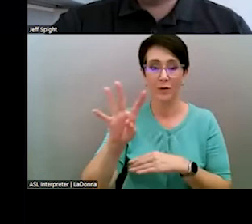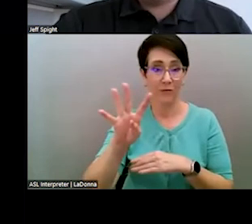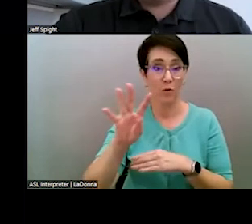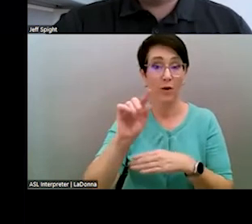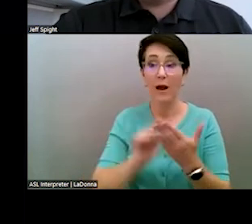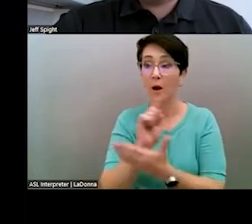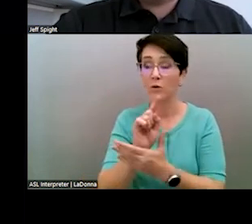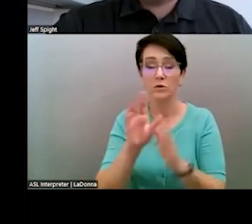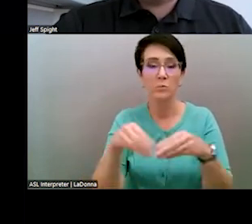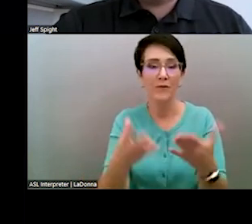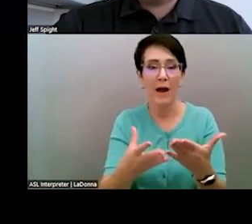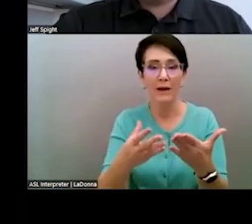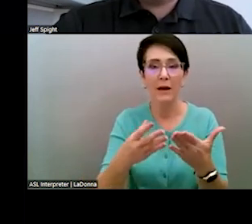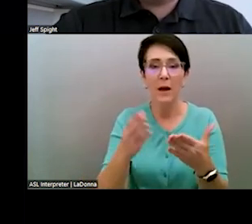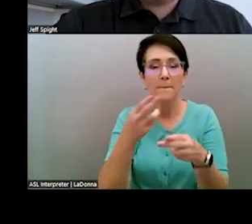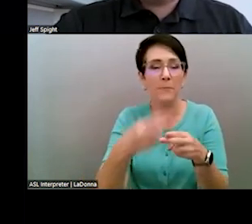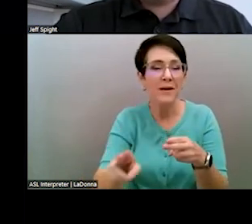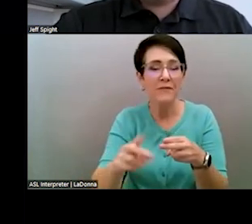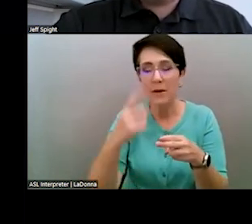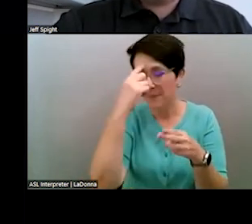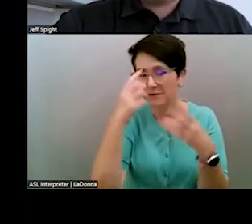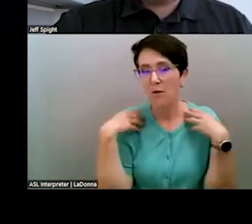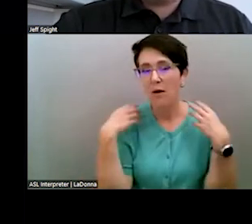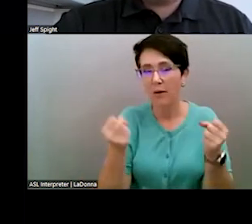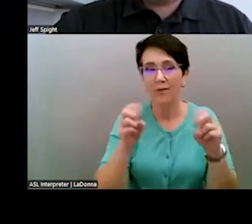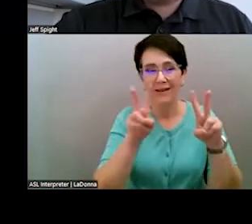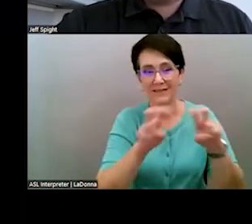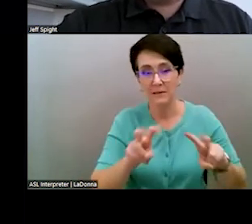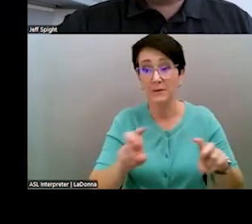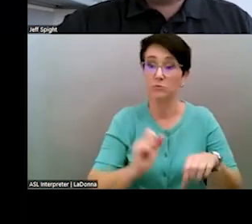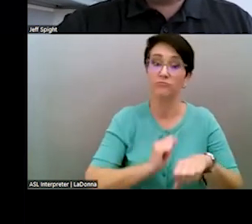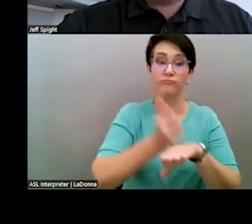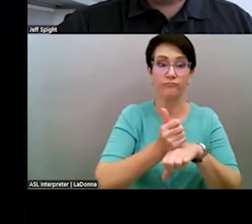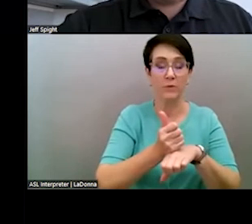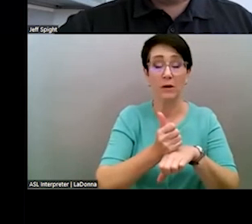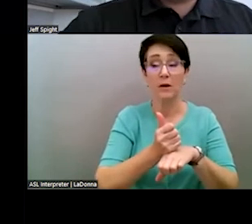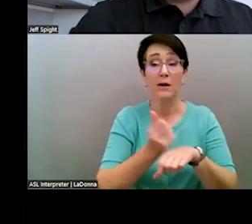GET THEM ENROLLED IN ONGOING SERVICES TO BE ABLE TO GET THEM HOOKED UP WITH PRIMARY CARE SERVICES,